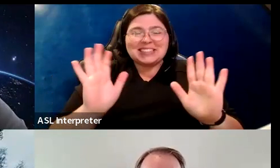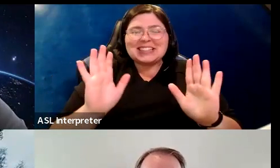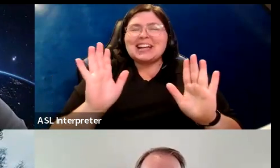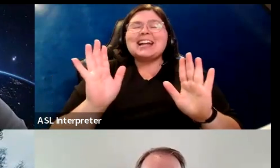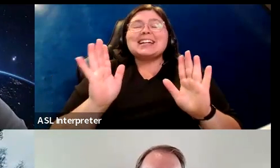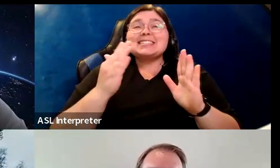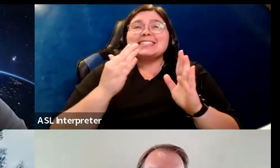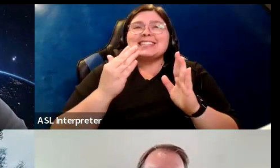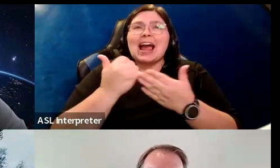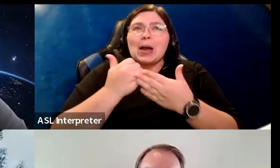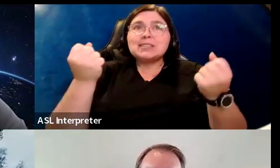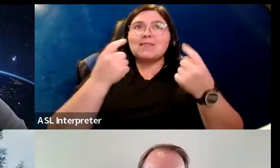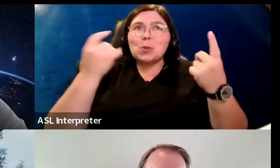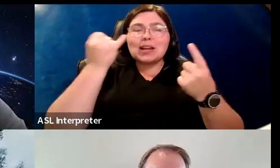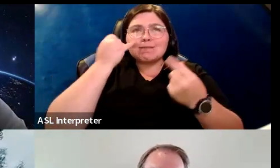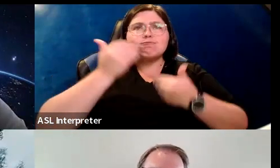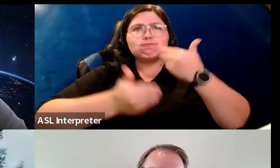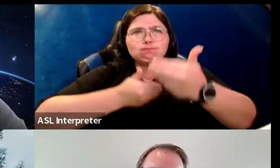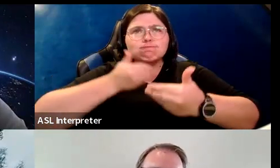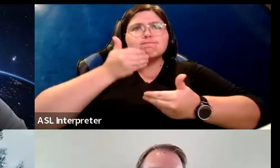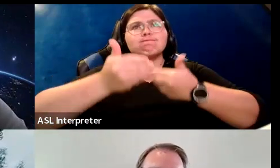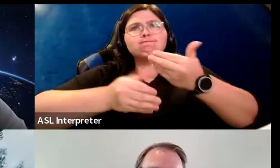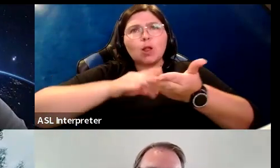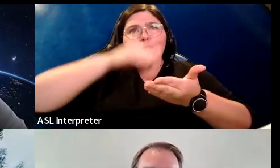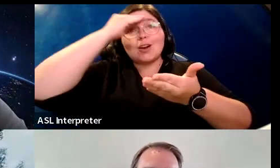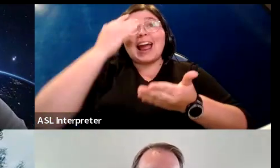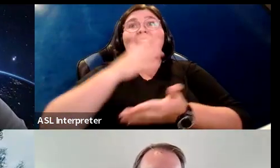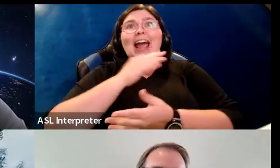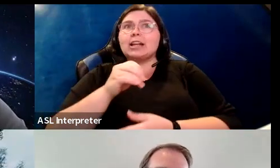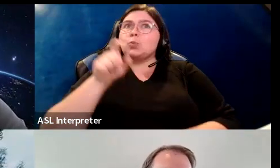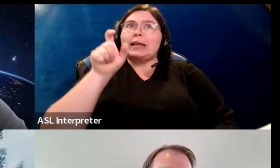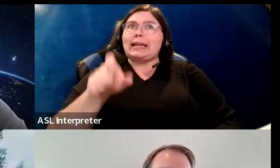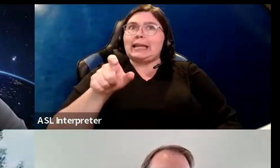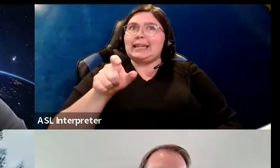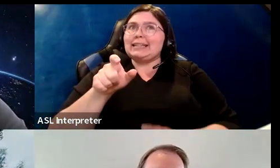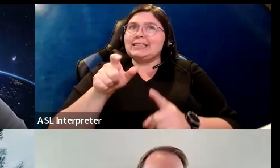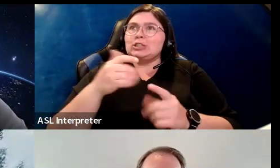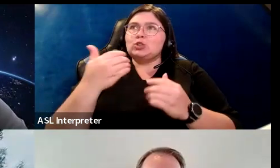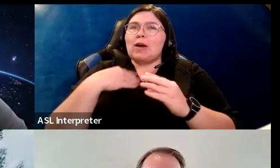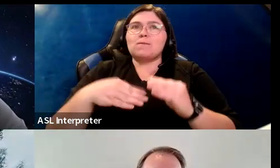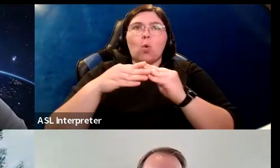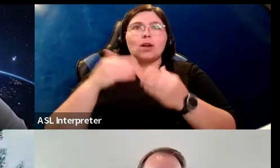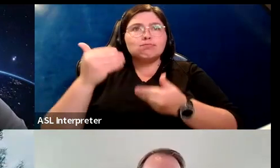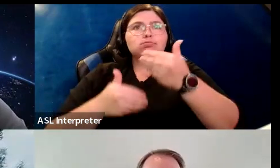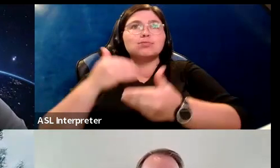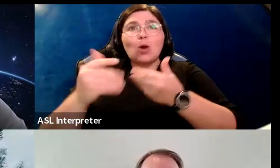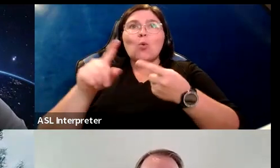And it's really essential when you have interpretation, which we do at all of these sessions.